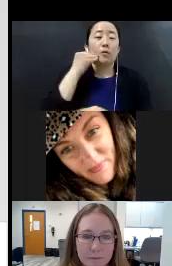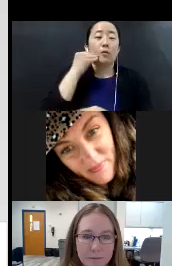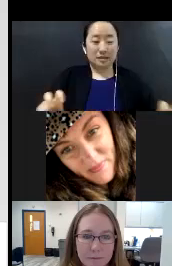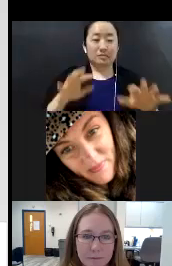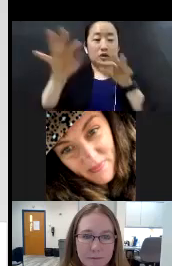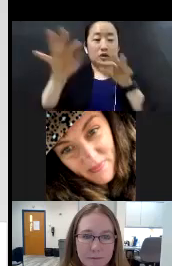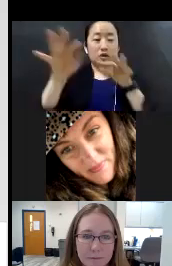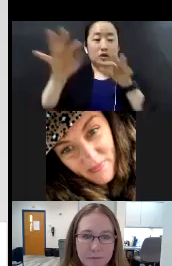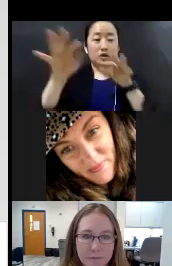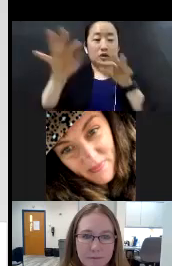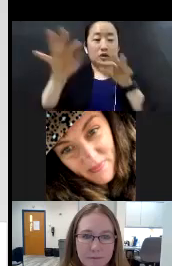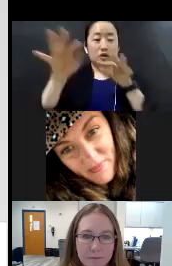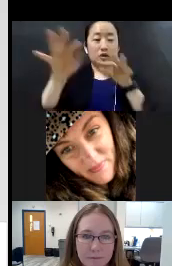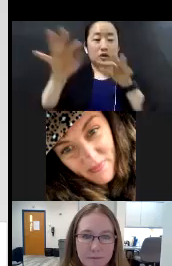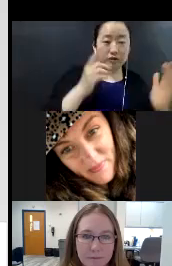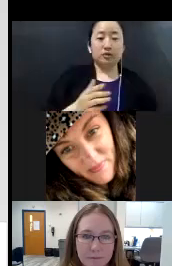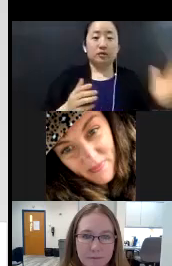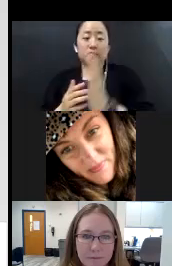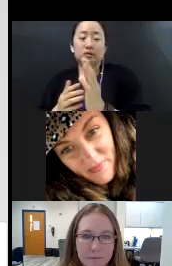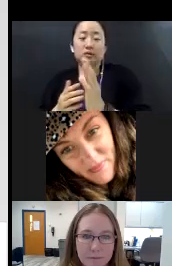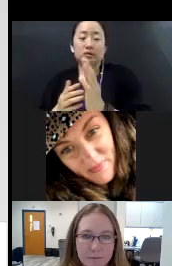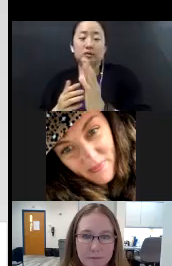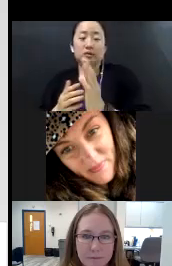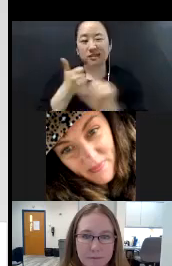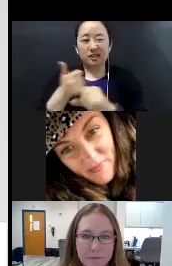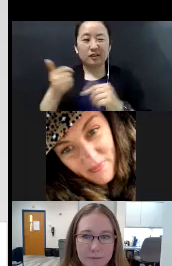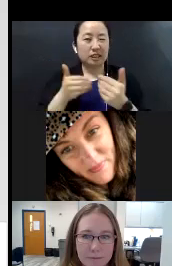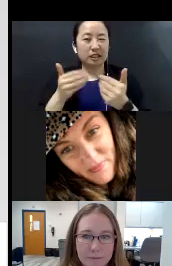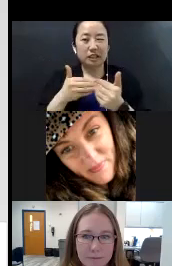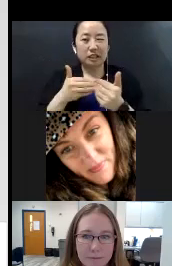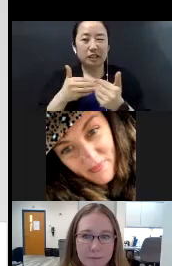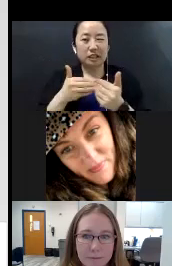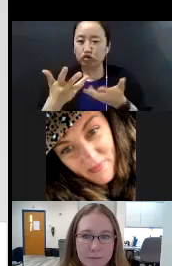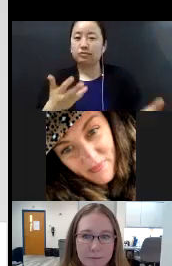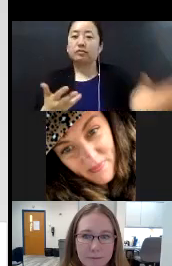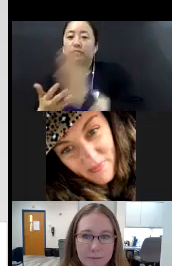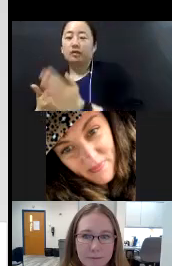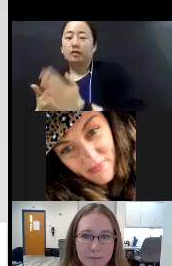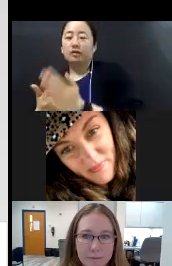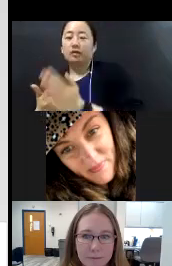THE TECHNOLOGY USED WAS USER-FRIENDLY. REMOTE HOME ASSESSMENT WAS BENEFICIAL TO HELPING PREPARE FOR DISCHARGE.